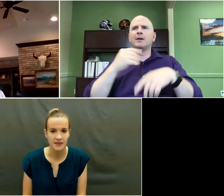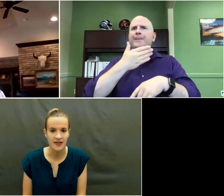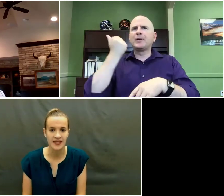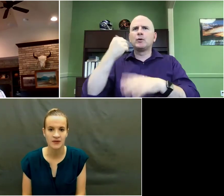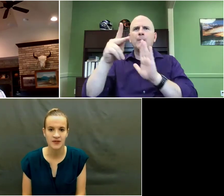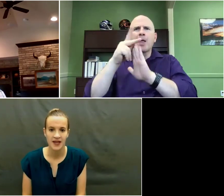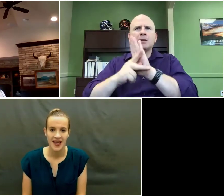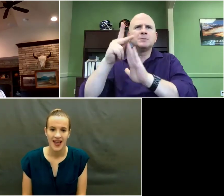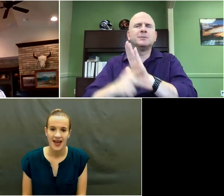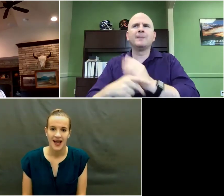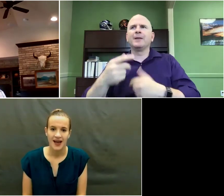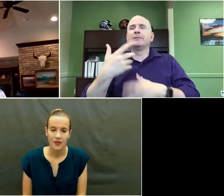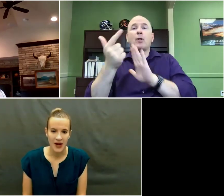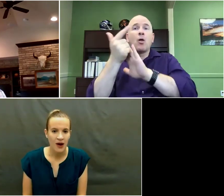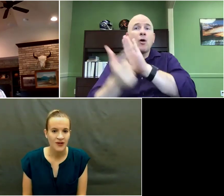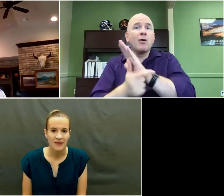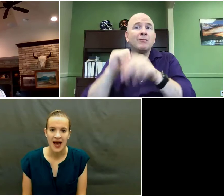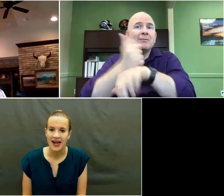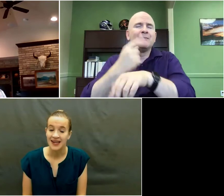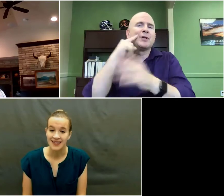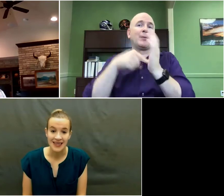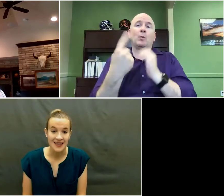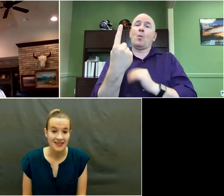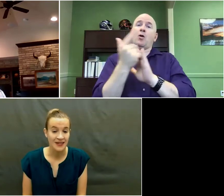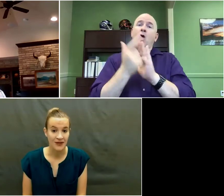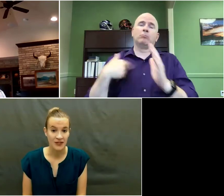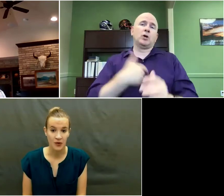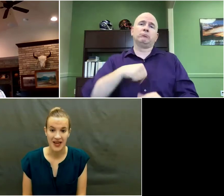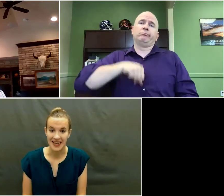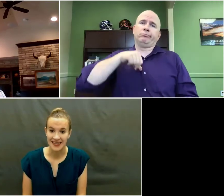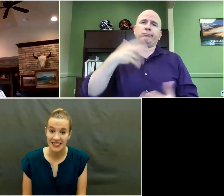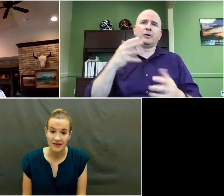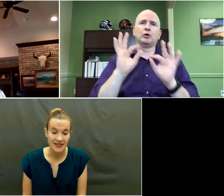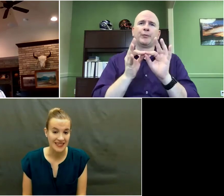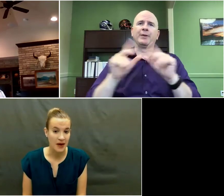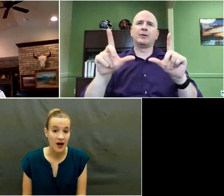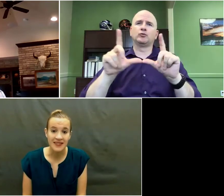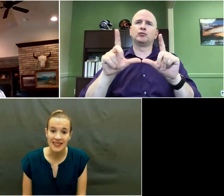at the Council, now looking back, I see the difference we're making. The difference in policy,